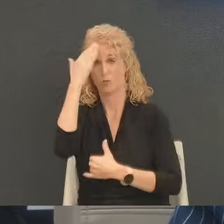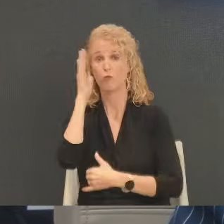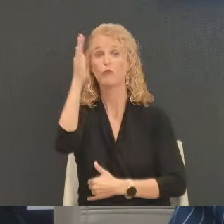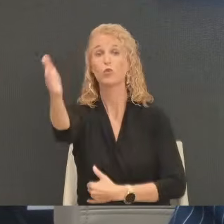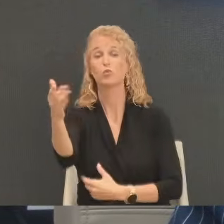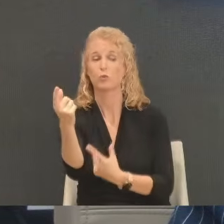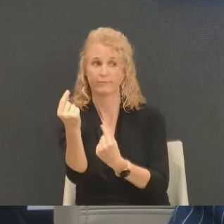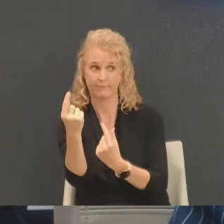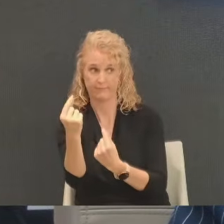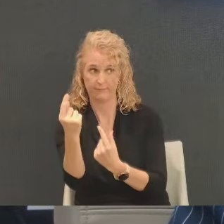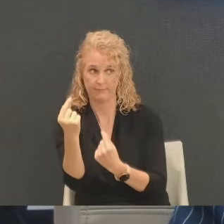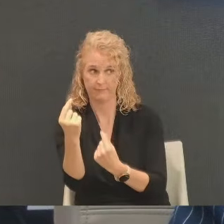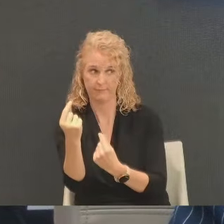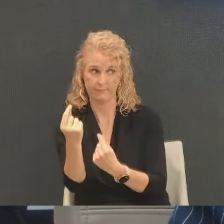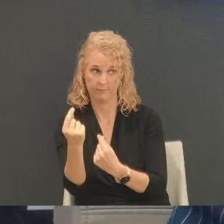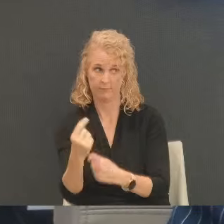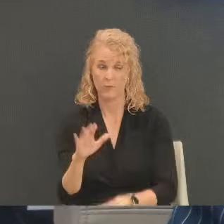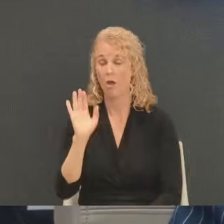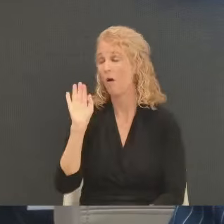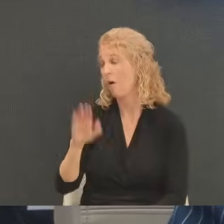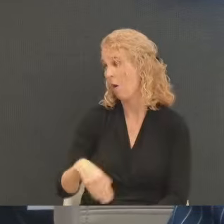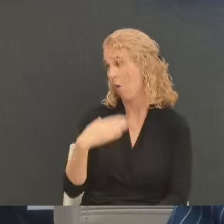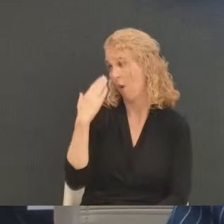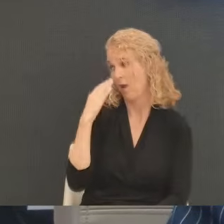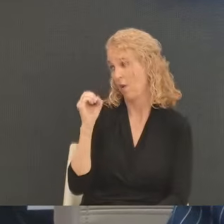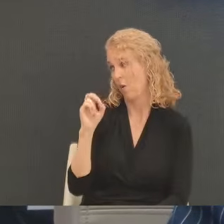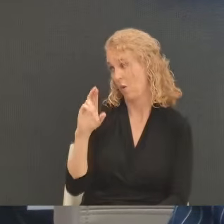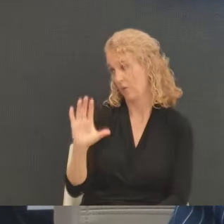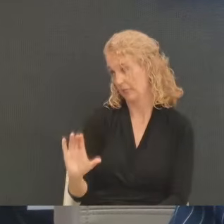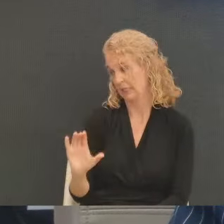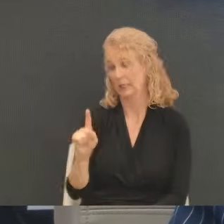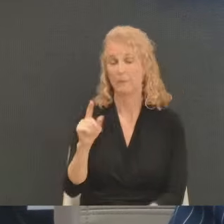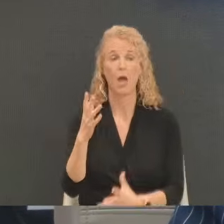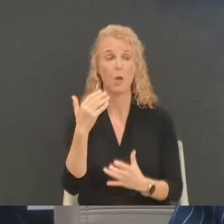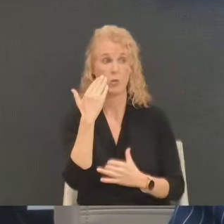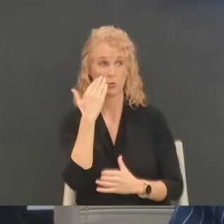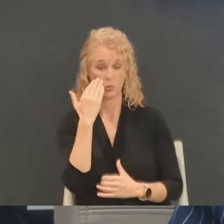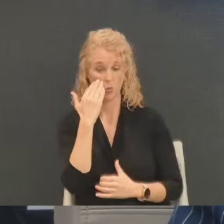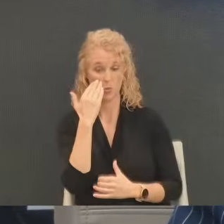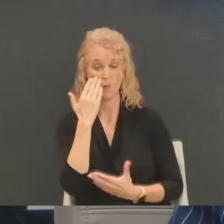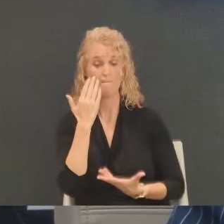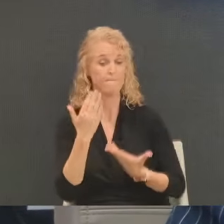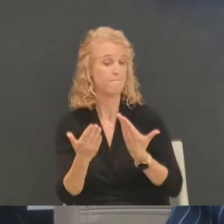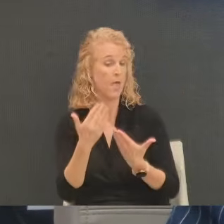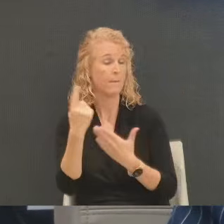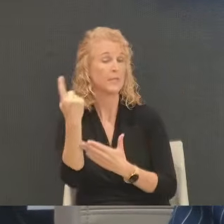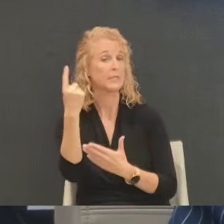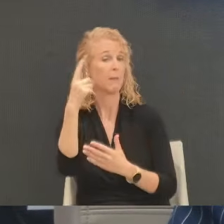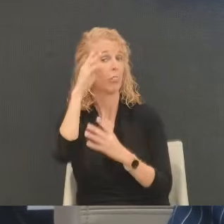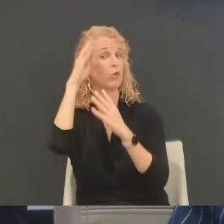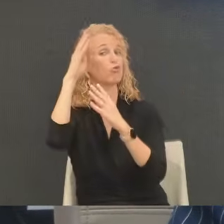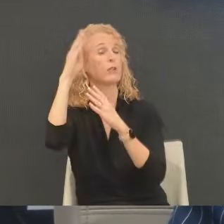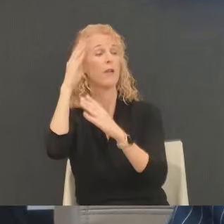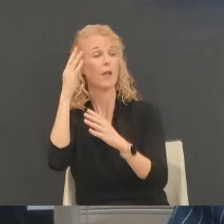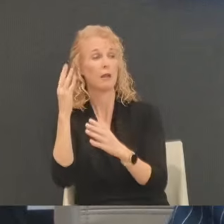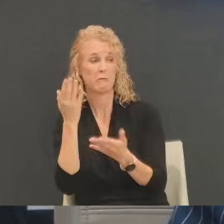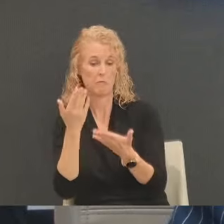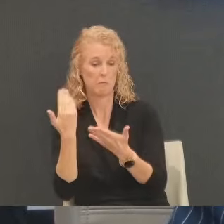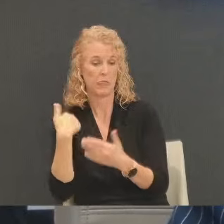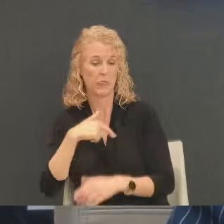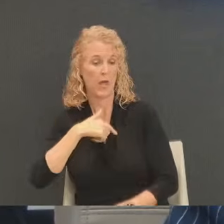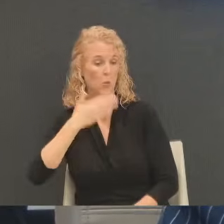oh, we, you know, or I know the OC, but also maybe there's something else we can organize. So, that's